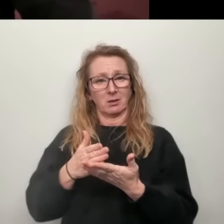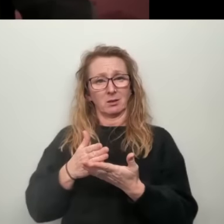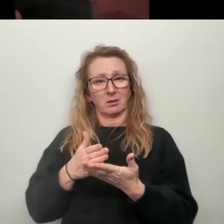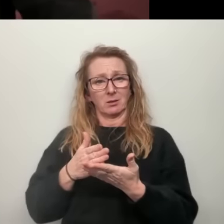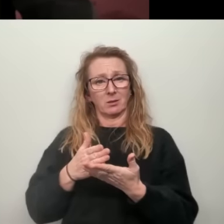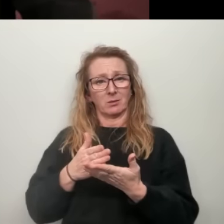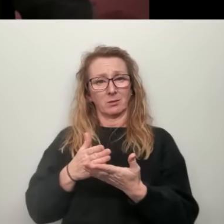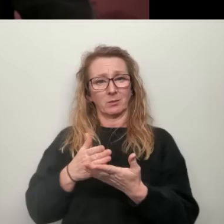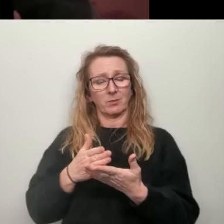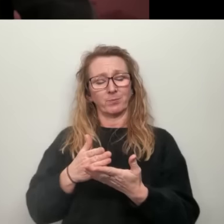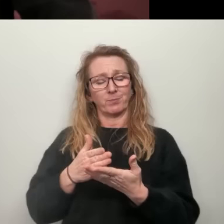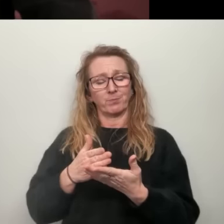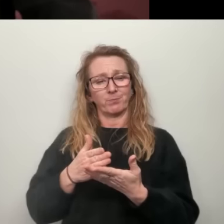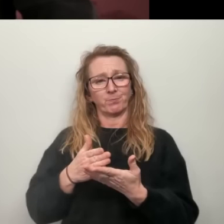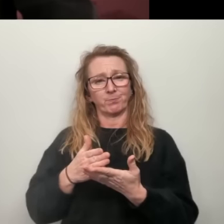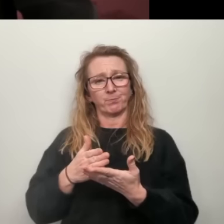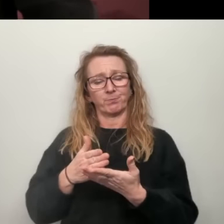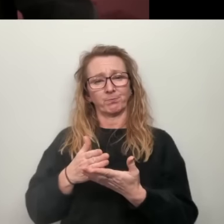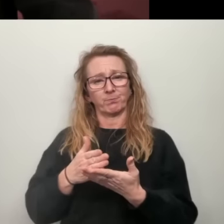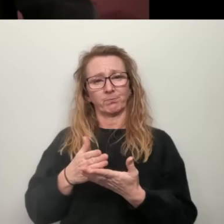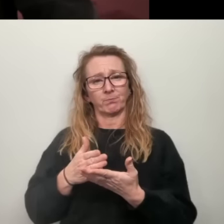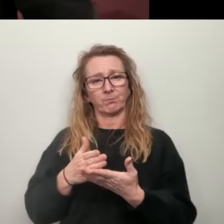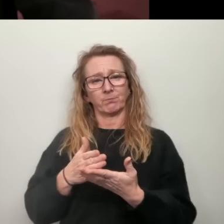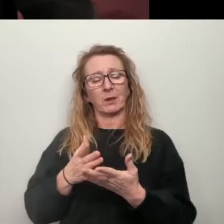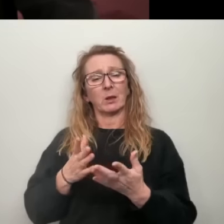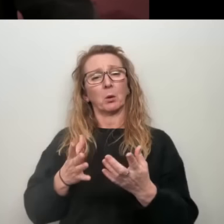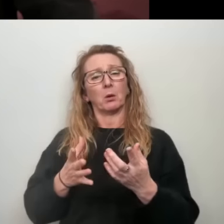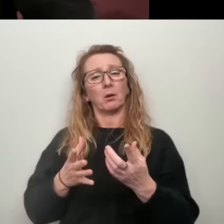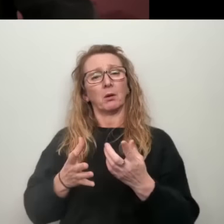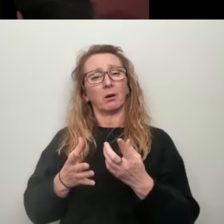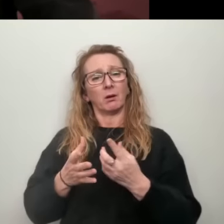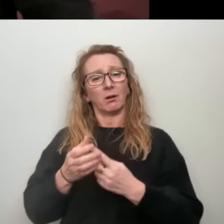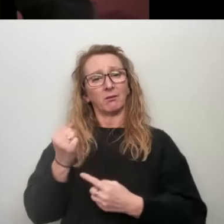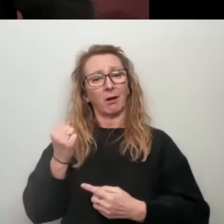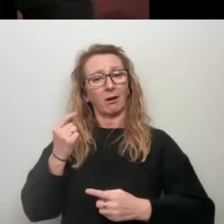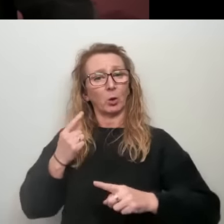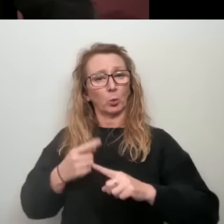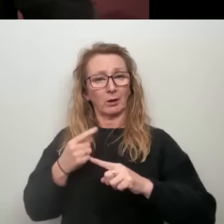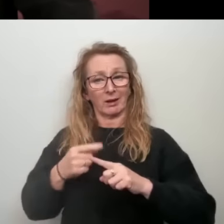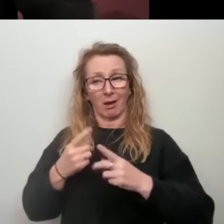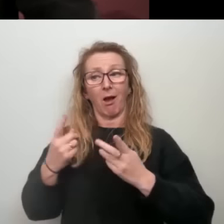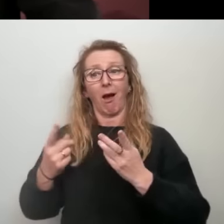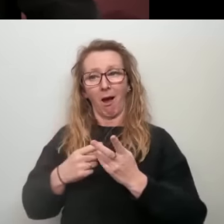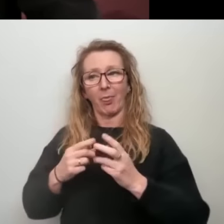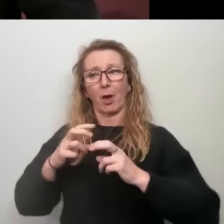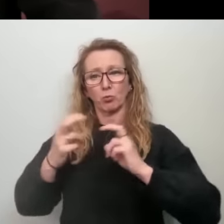put it another way, we find that very quickly, there are other bridges and structures being made out of iron,